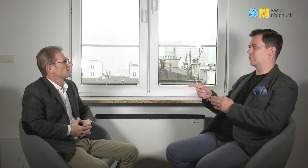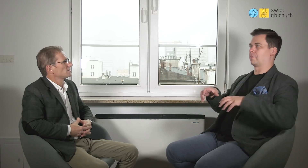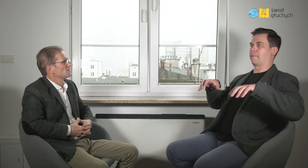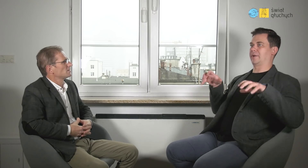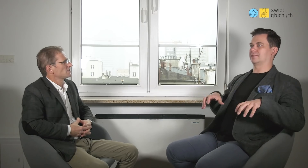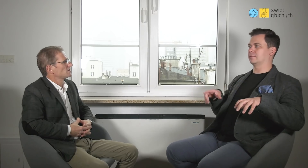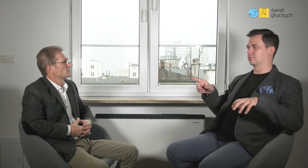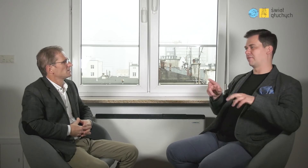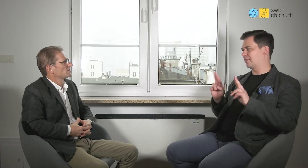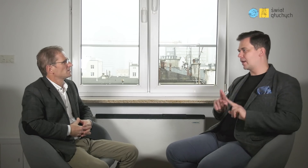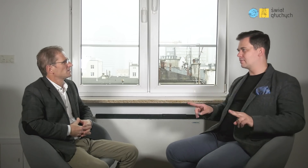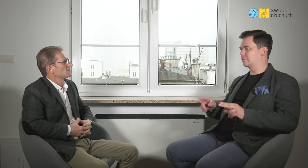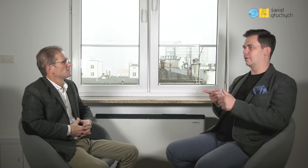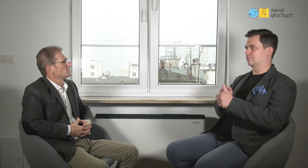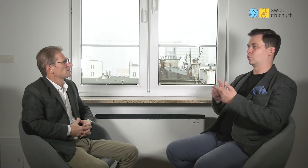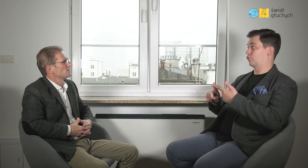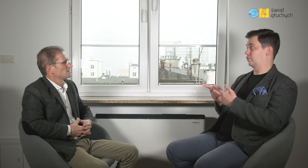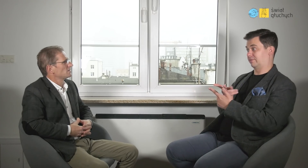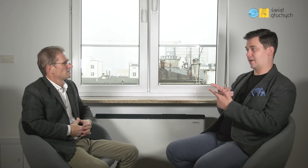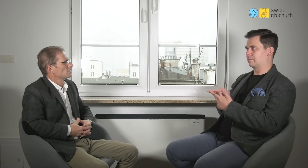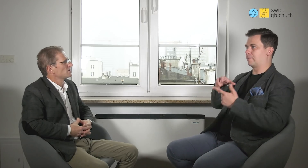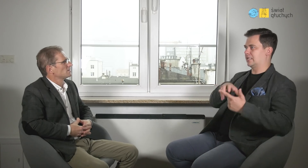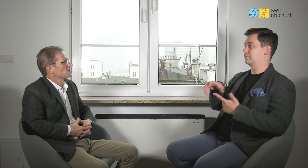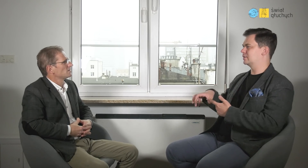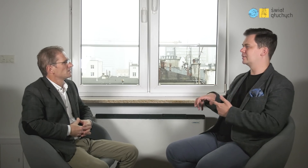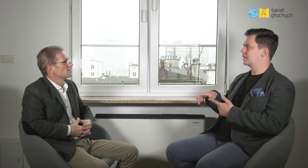As president of the federation and the other association,